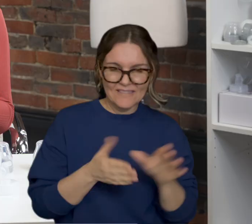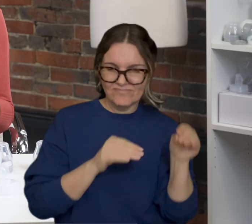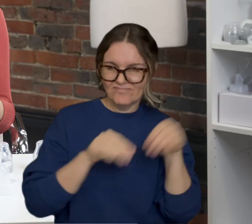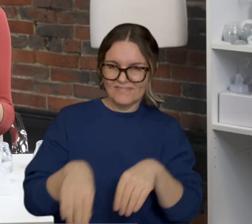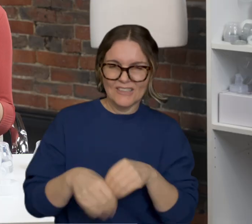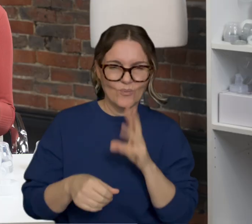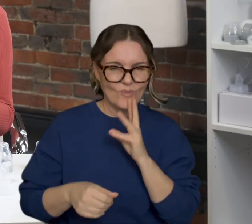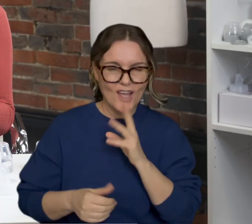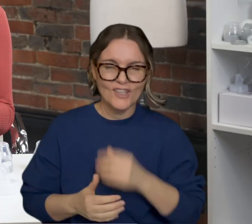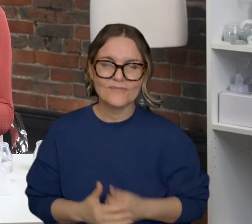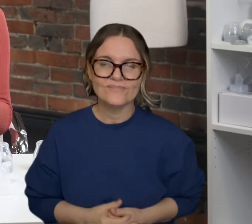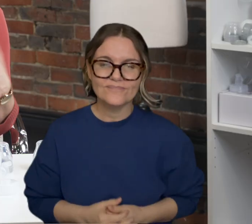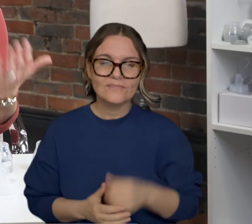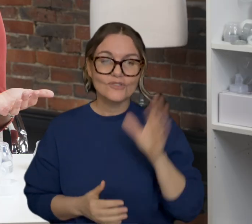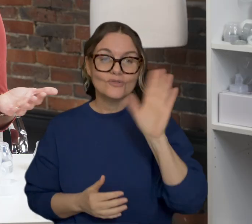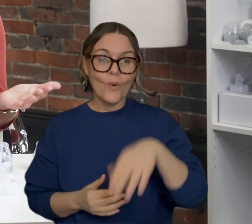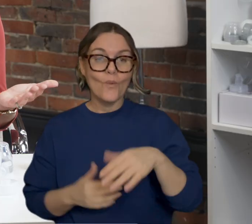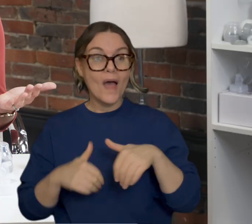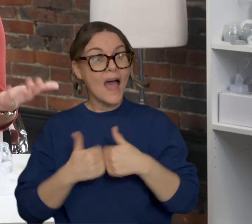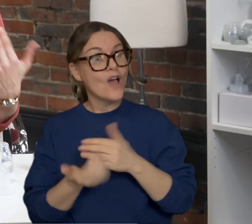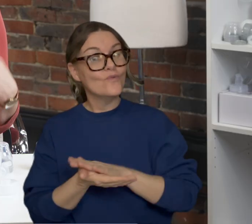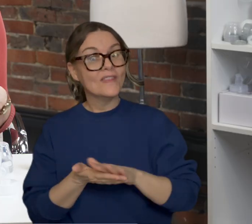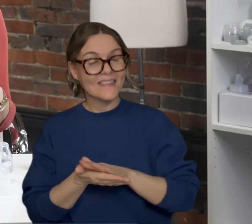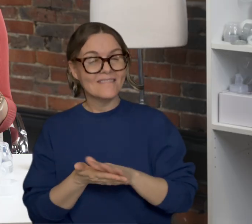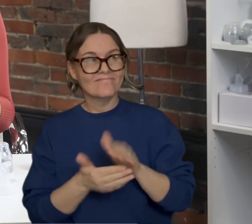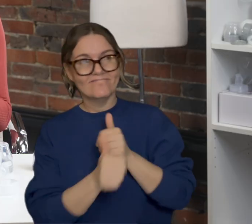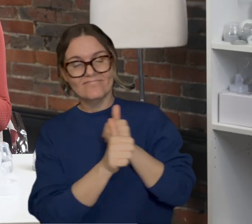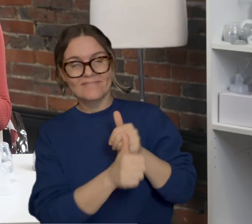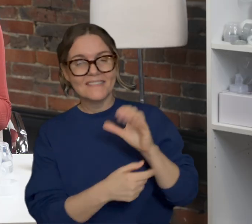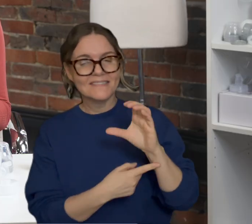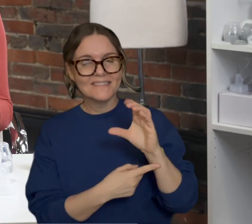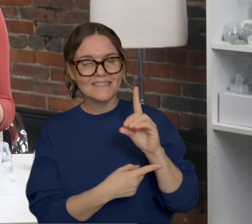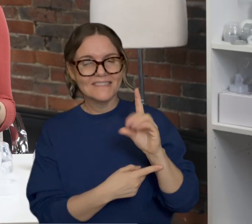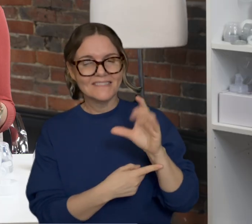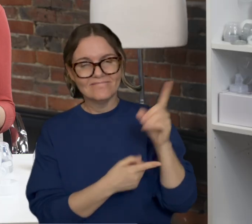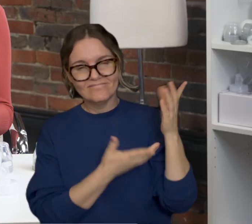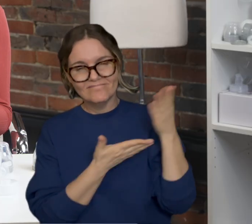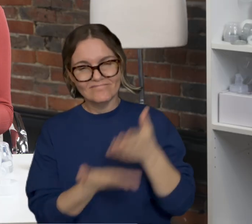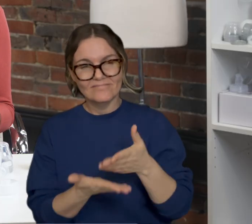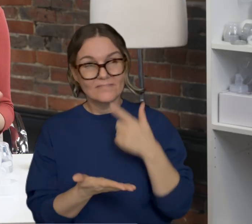you can wipe off the outside but we don't need to merge those in any water for care and cleaning we